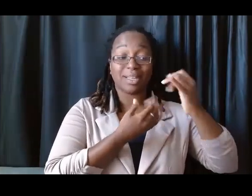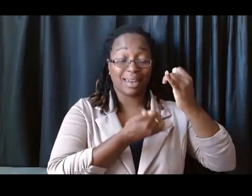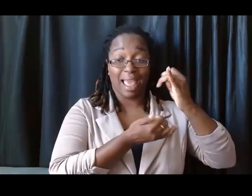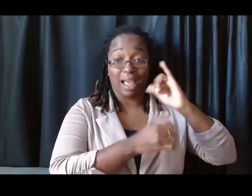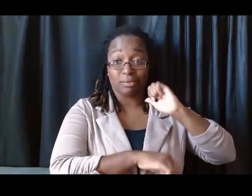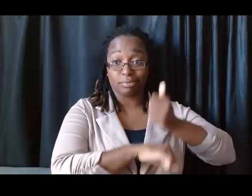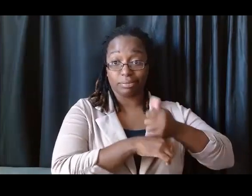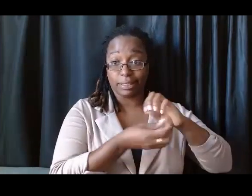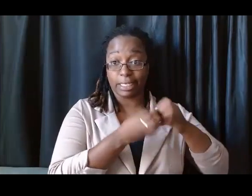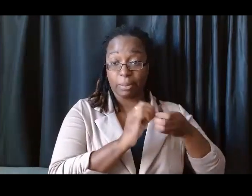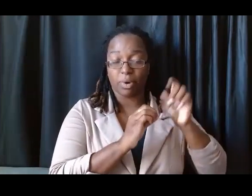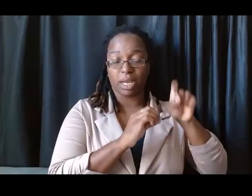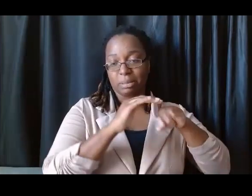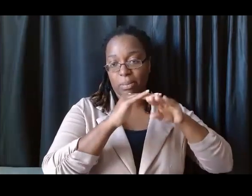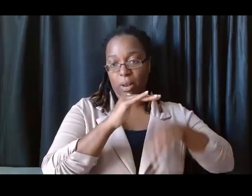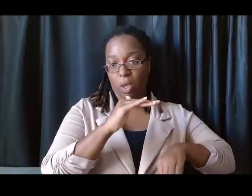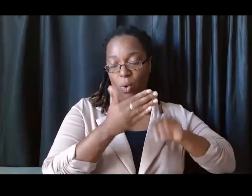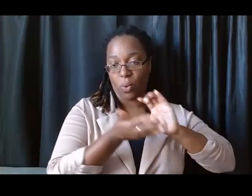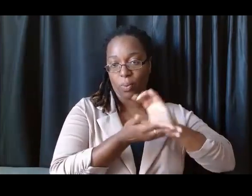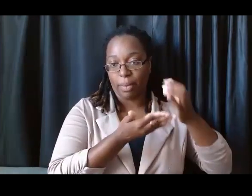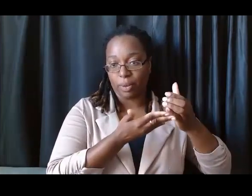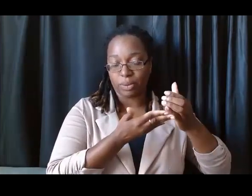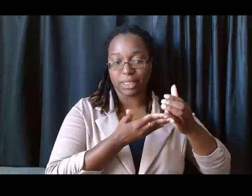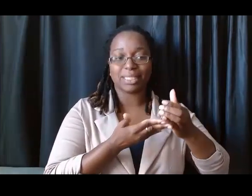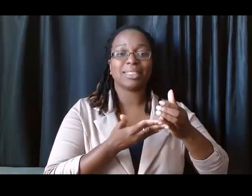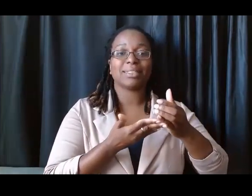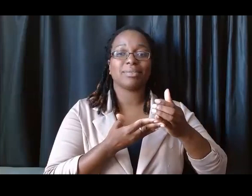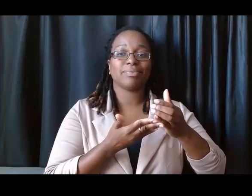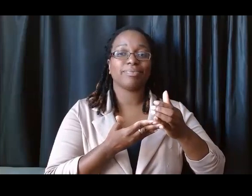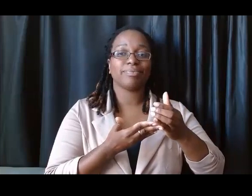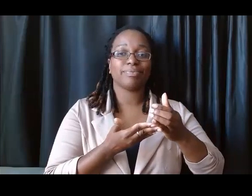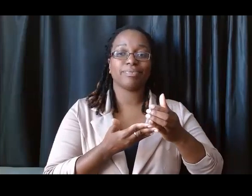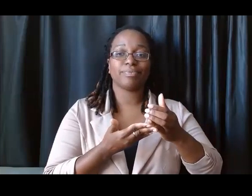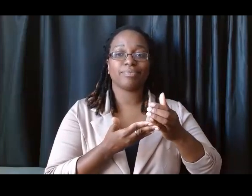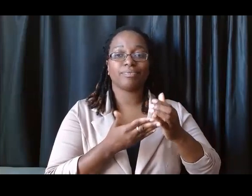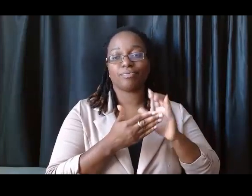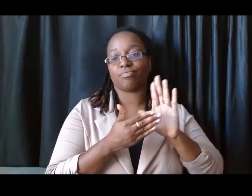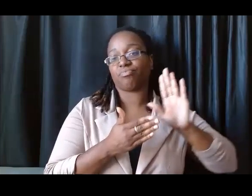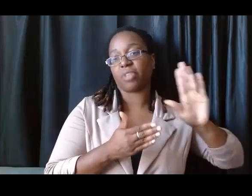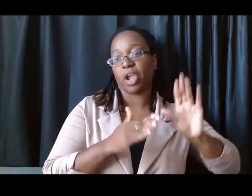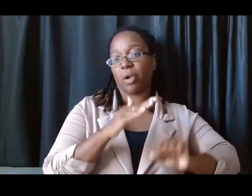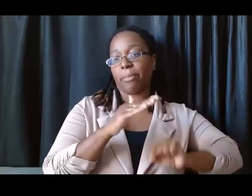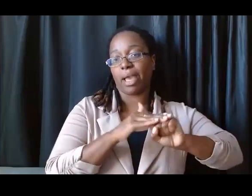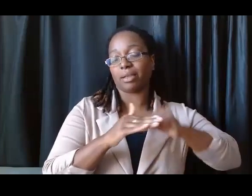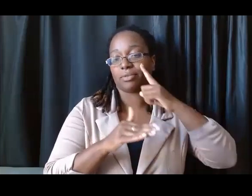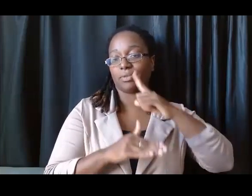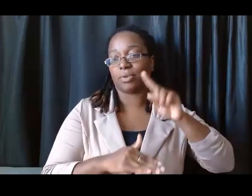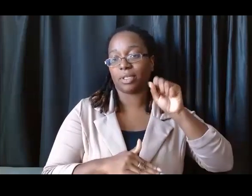By low-income, what they mean is countable income that's below the maximum SSI benefit of $914,